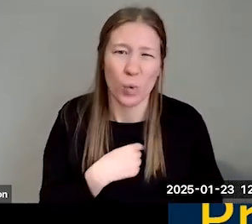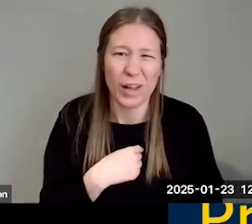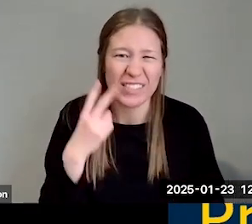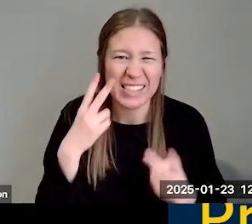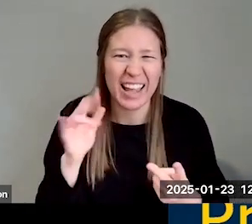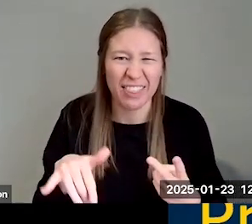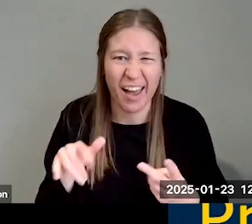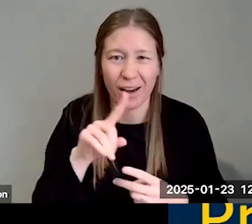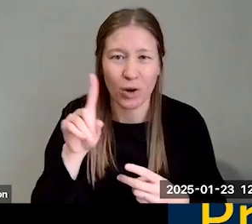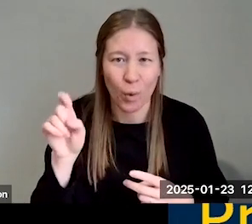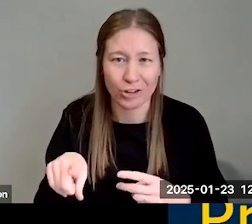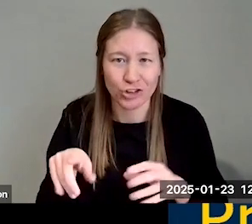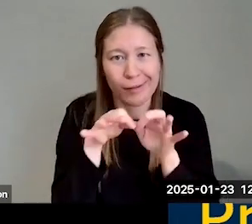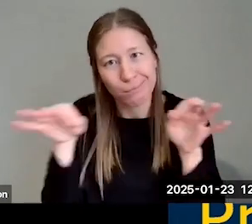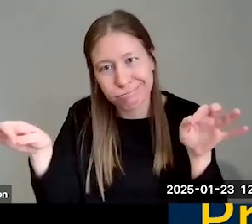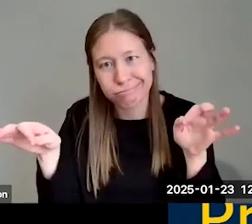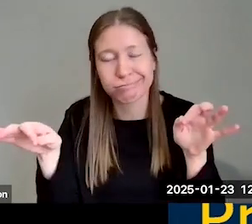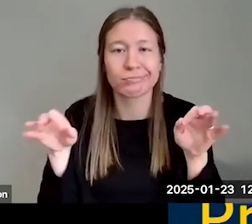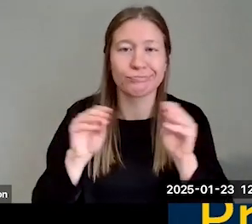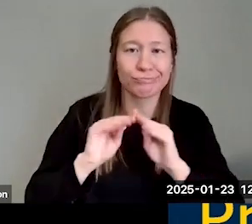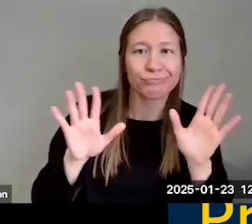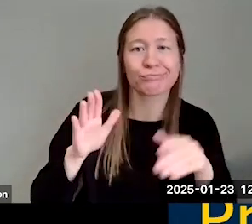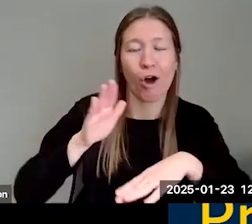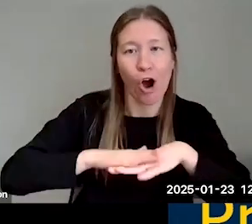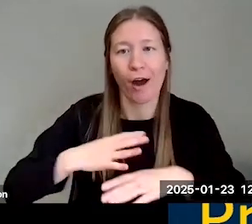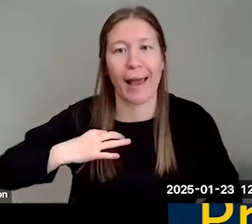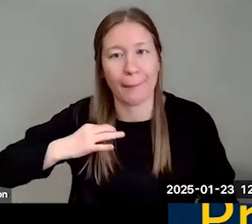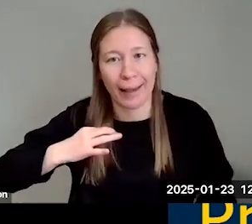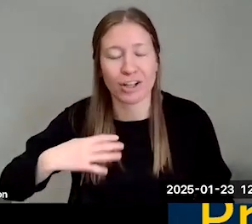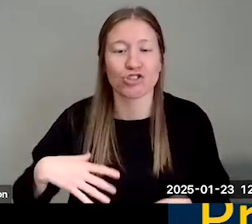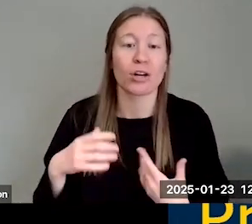asked on an application or been asked that as part of an interview.